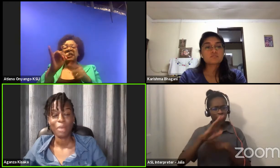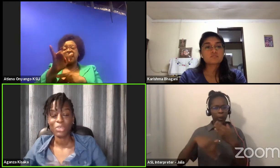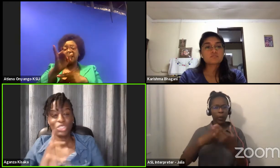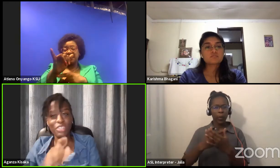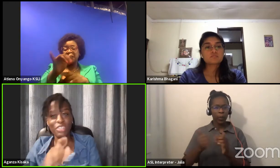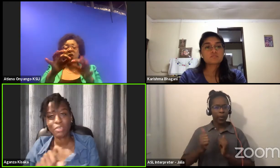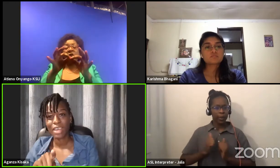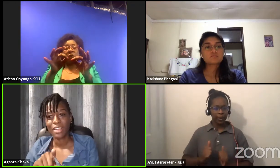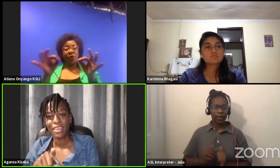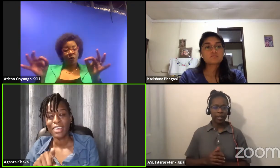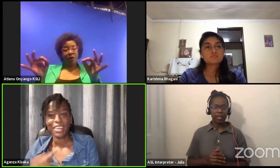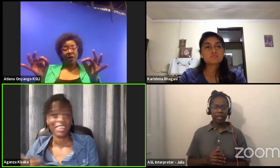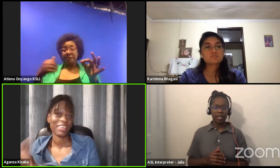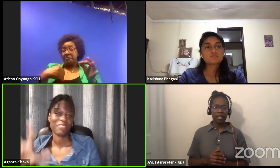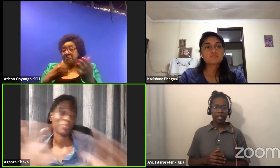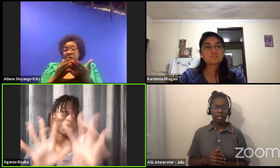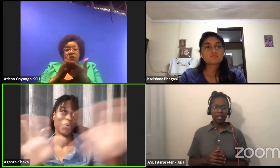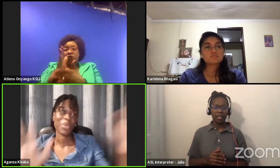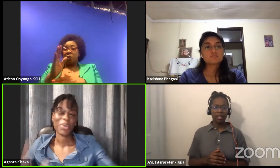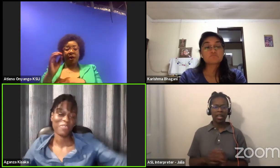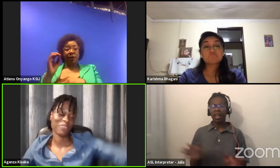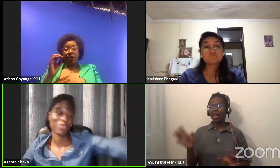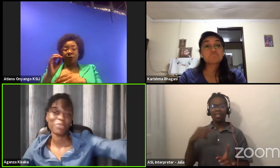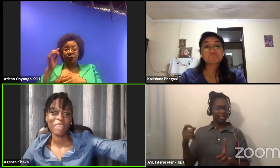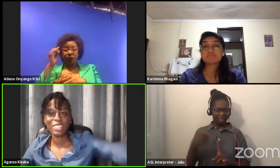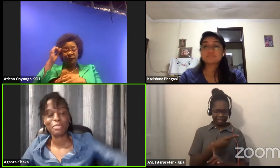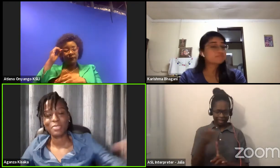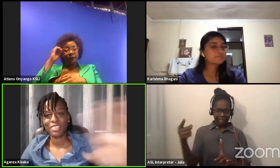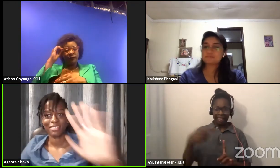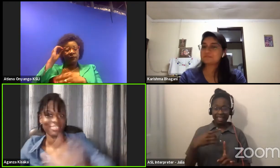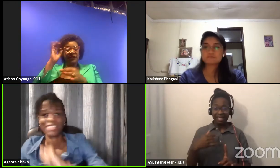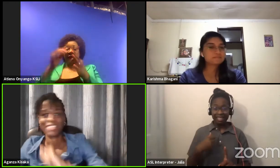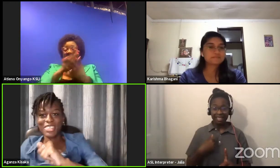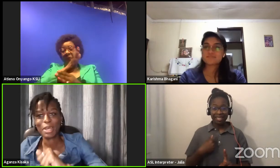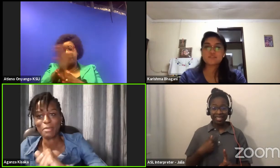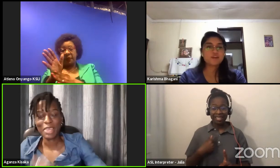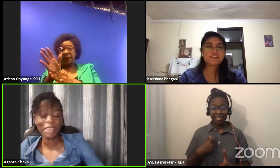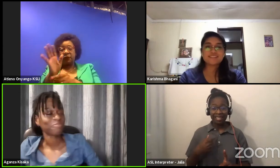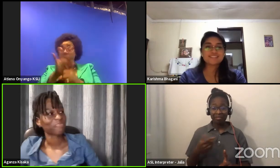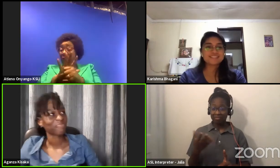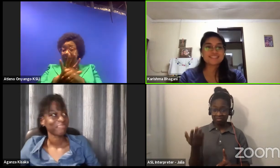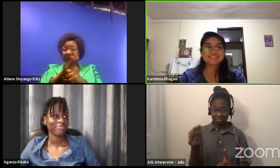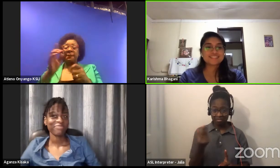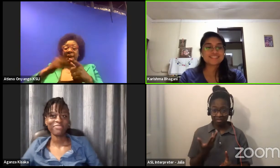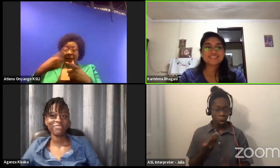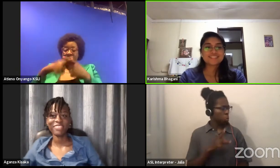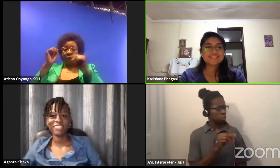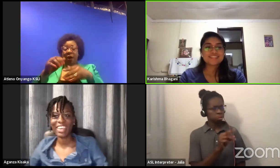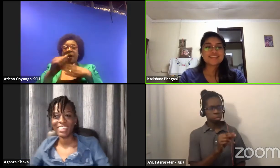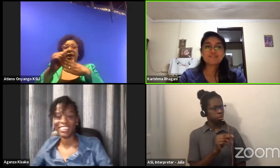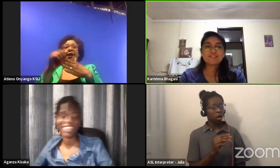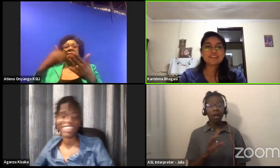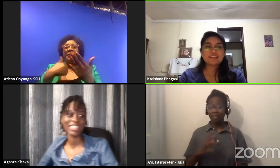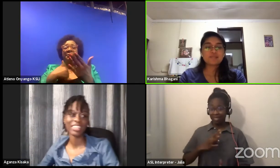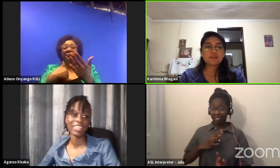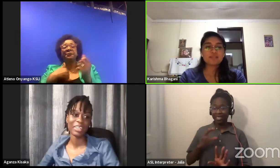I'm not sure if I'm going off too much, you can tell me, okay, great.